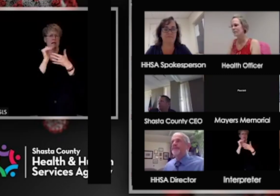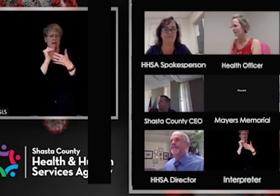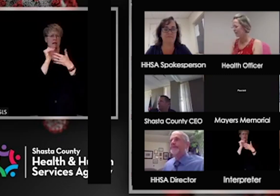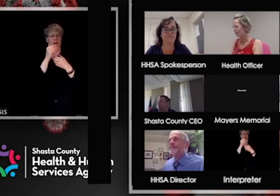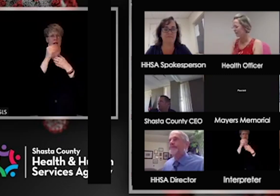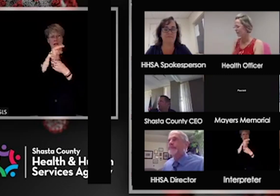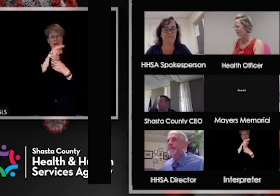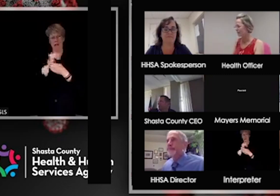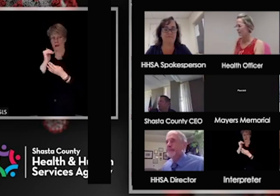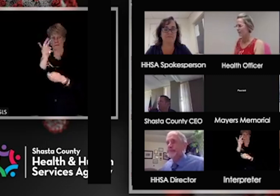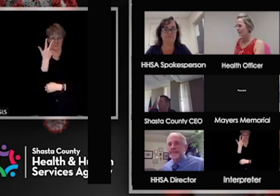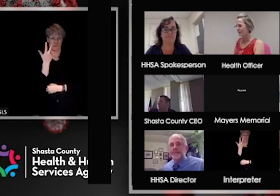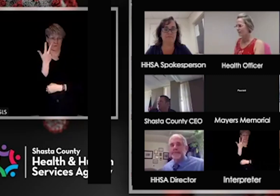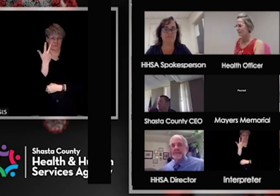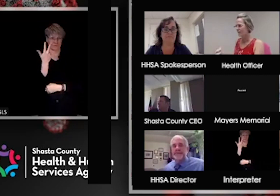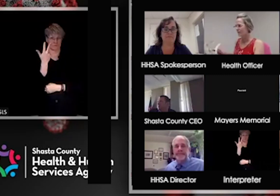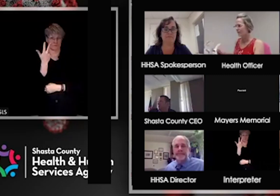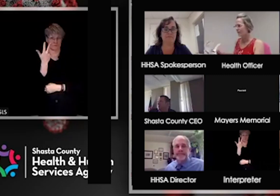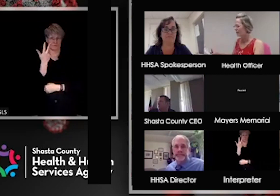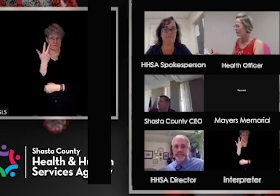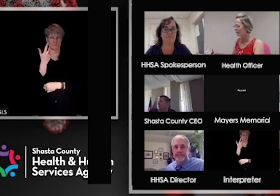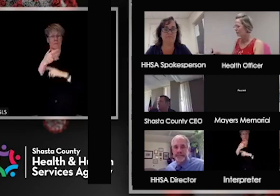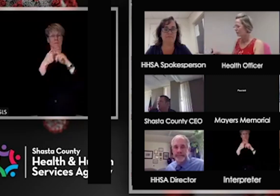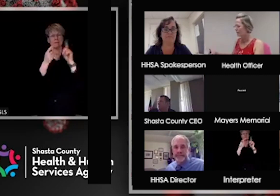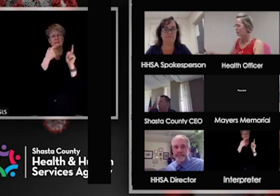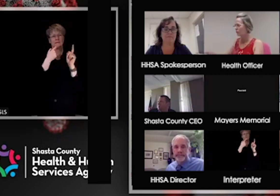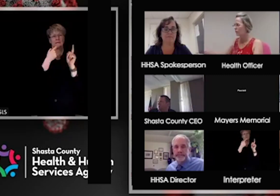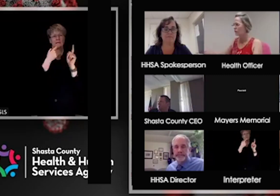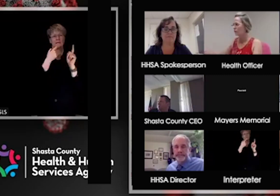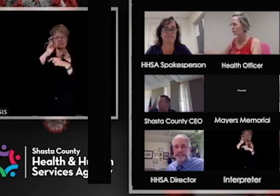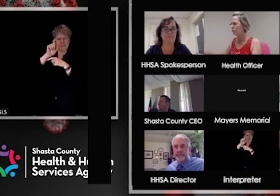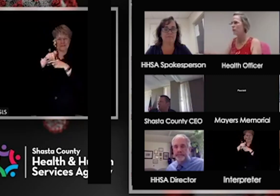there’s a little button there that says, “Click on to learn more about the alert